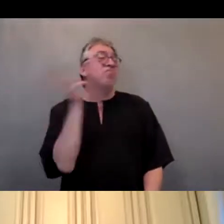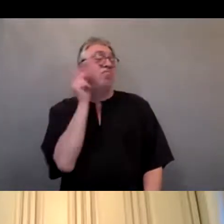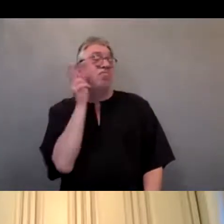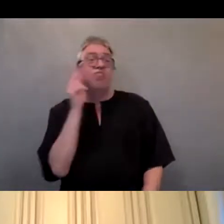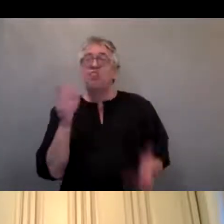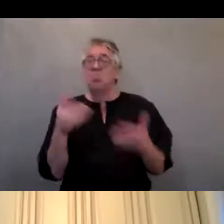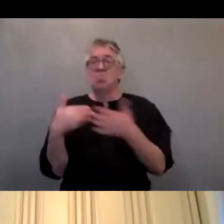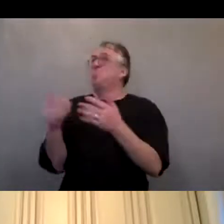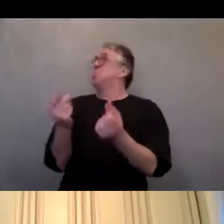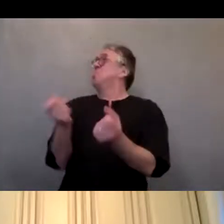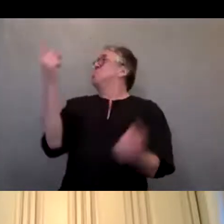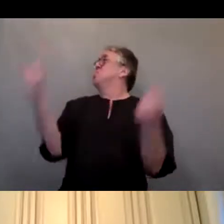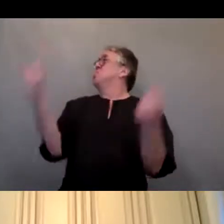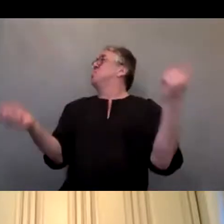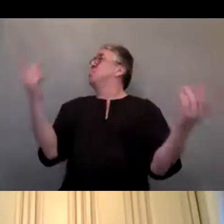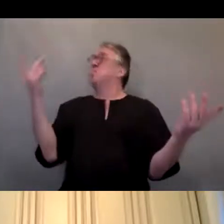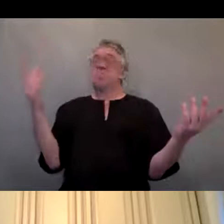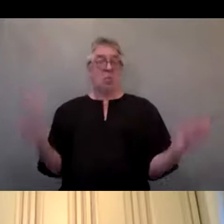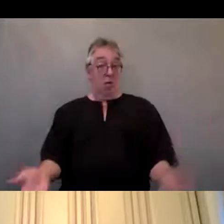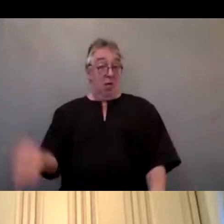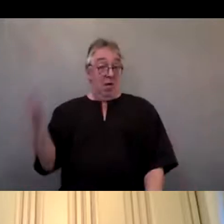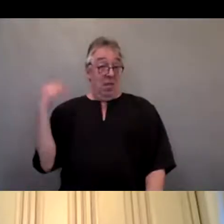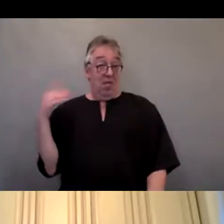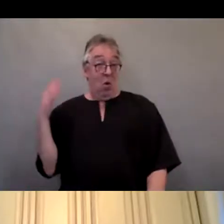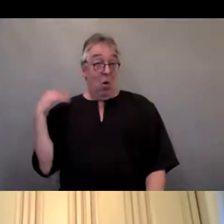loop or I used a FM system or infrared, whatever was available